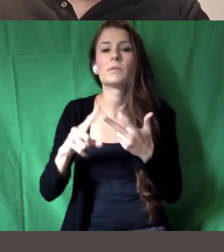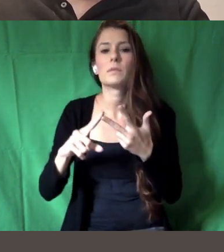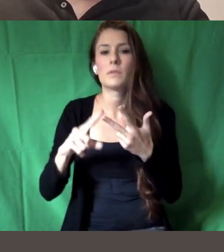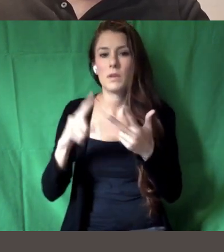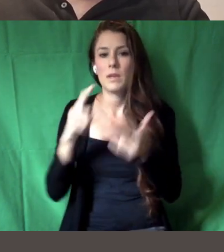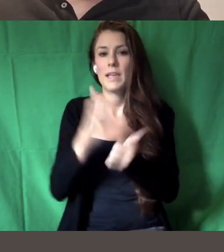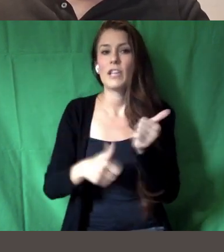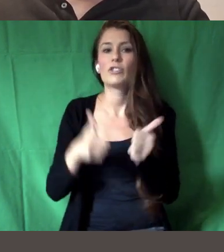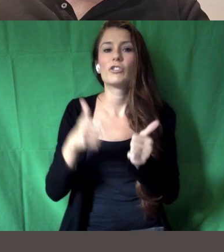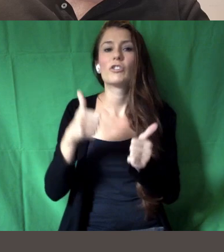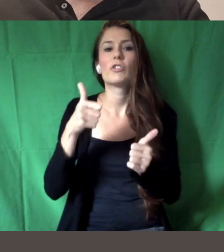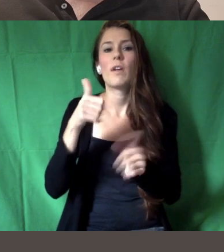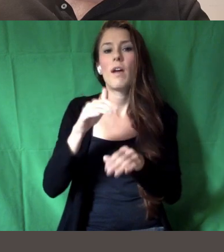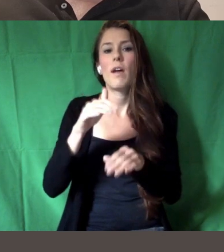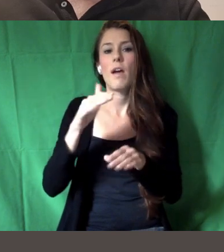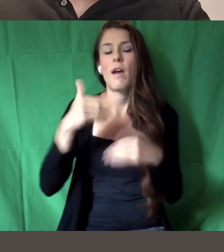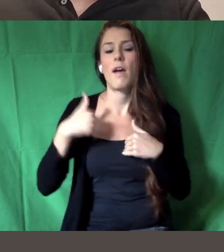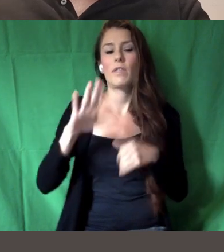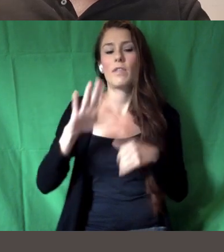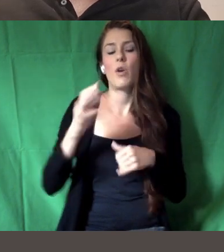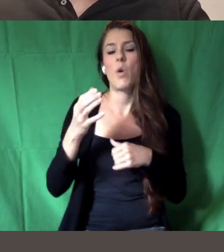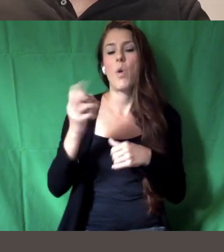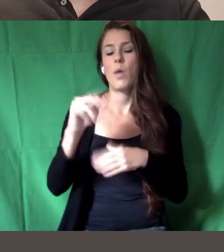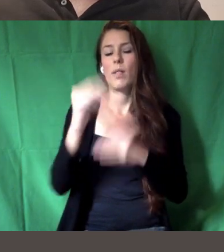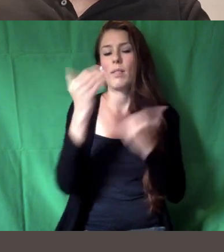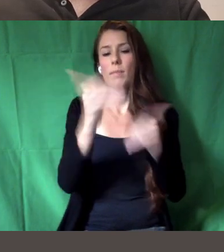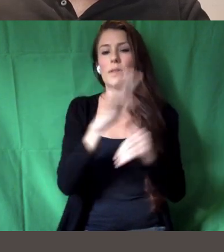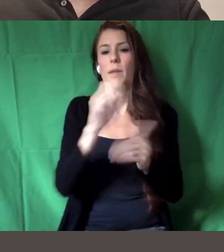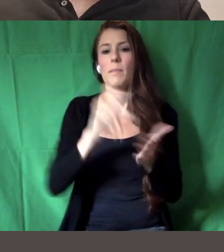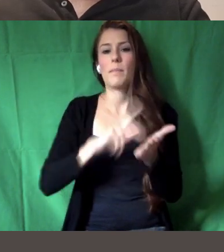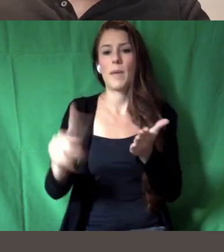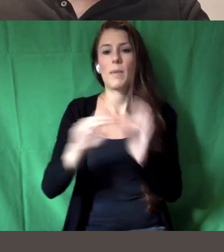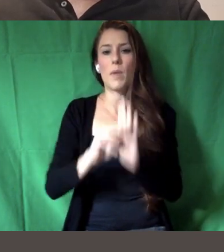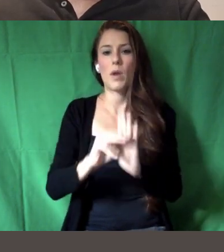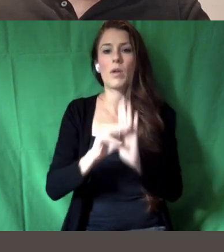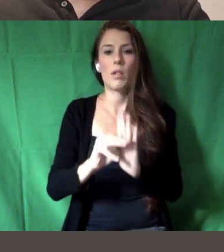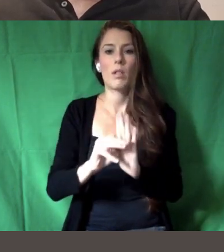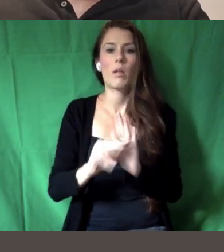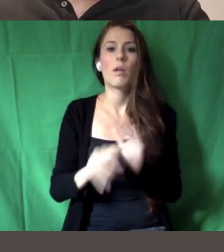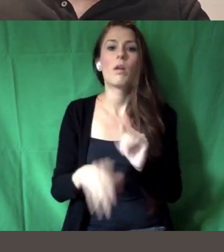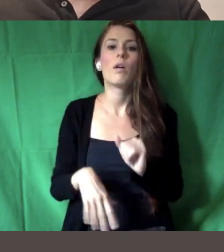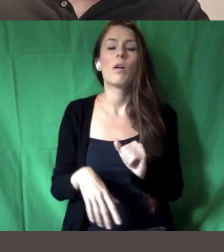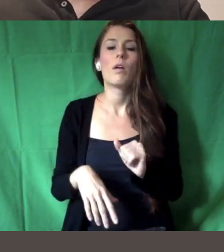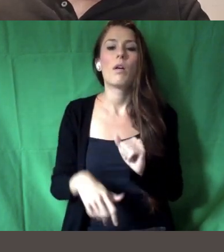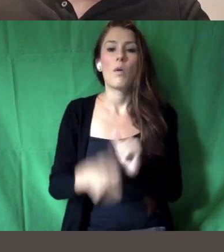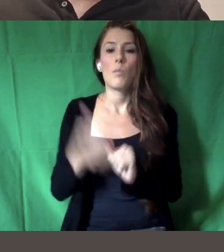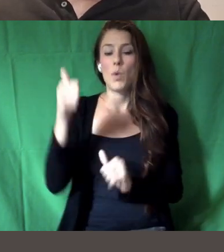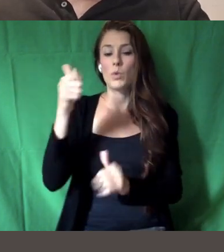and payment models. While Lambda functions would be probably most cost efficient